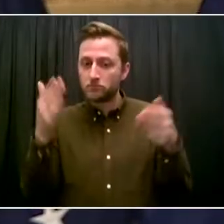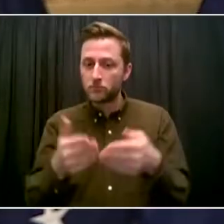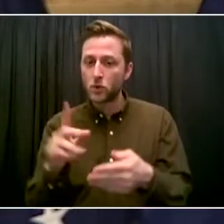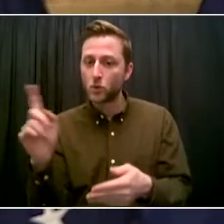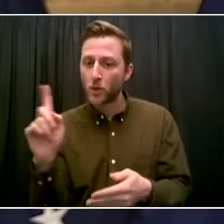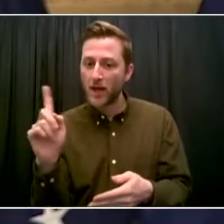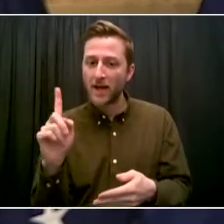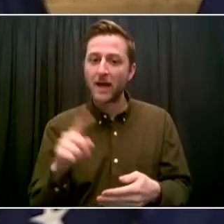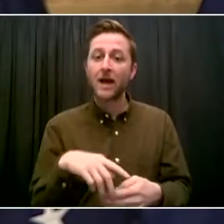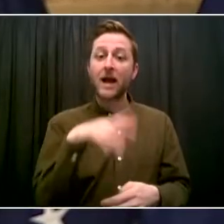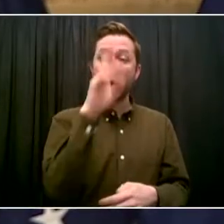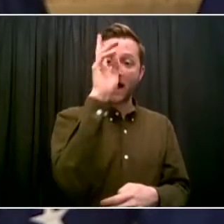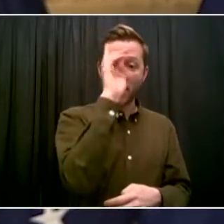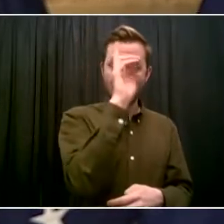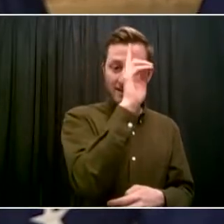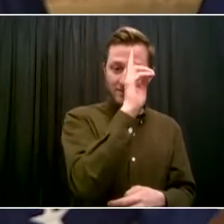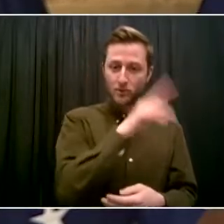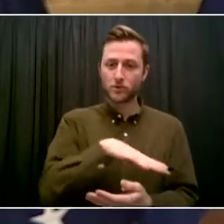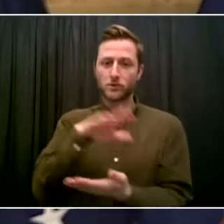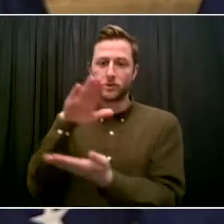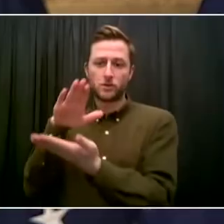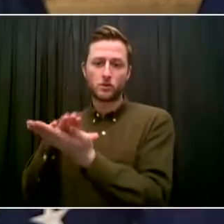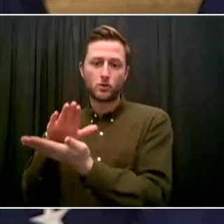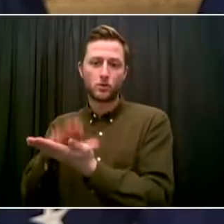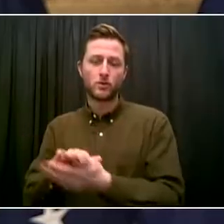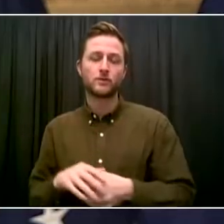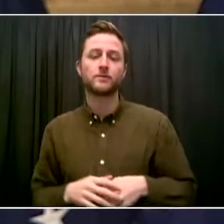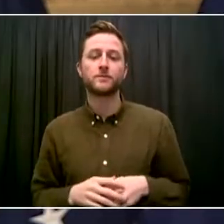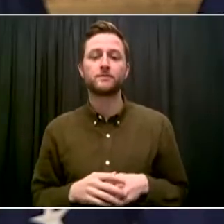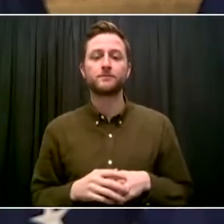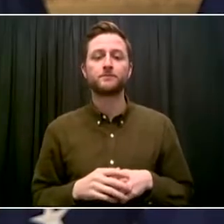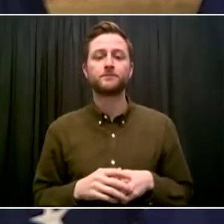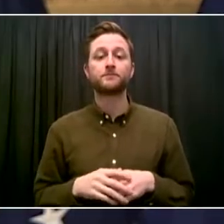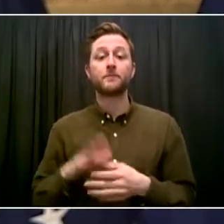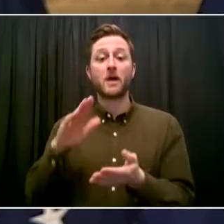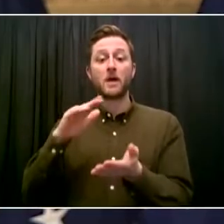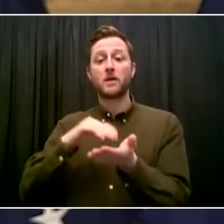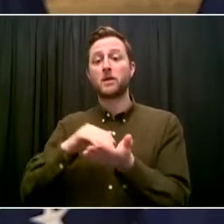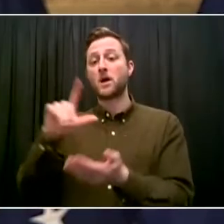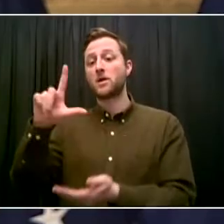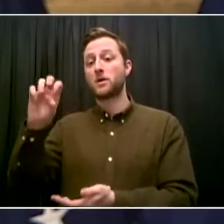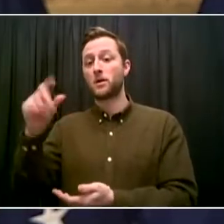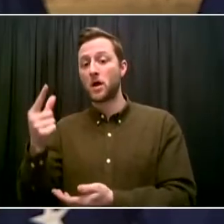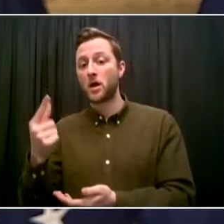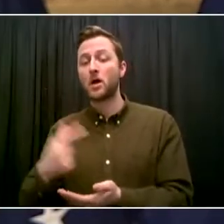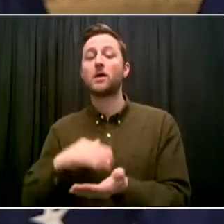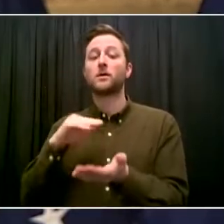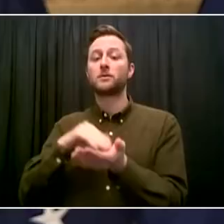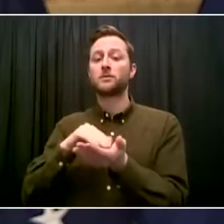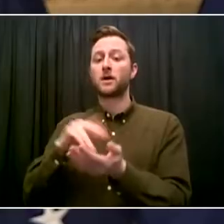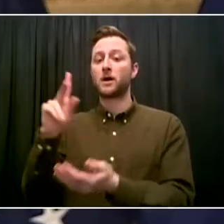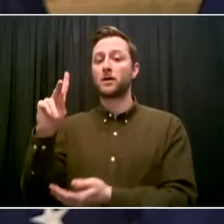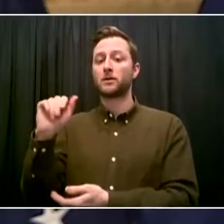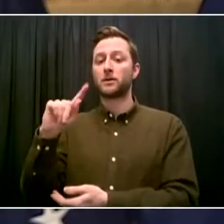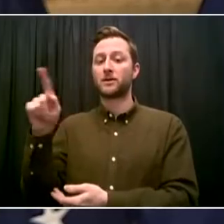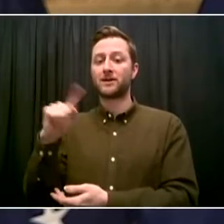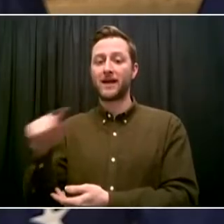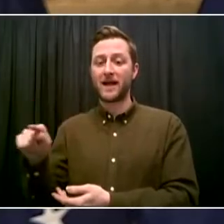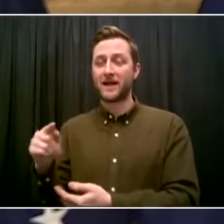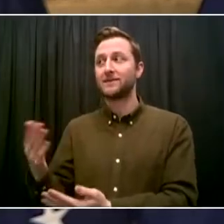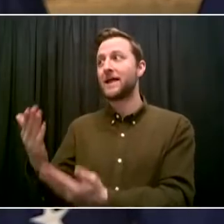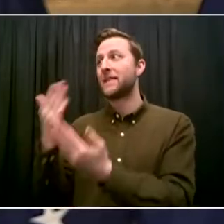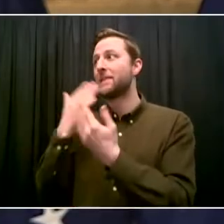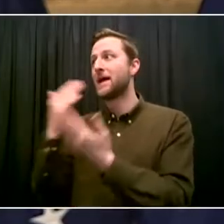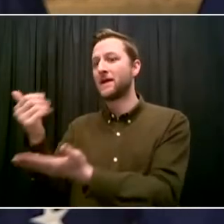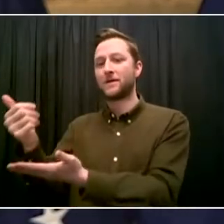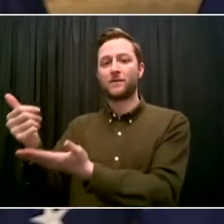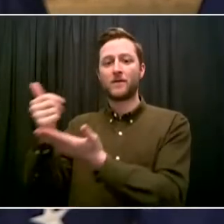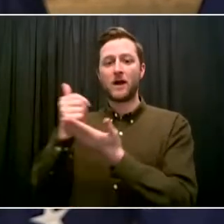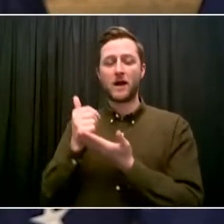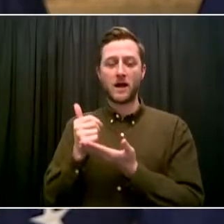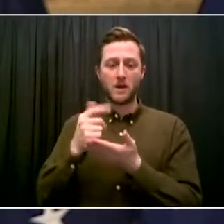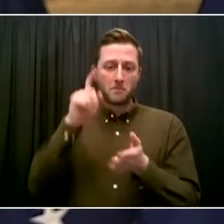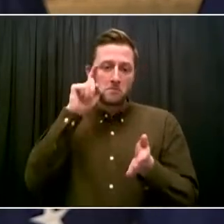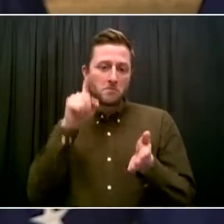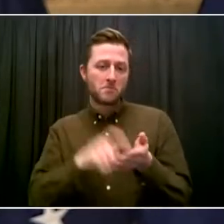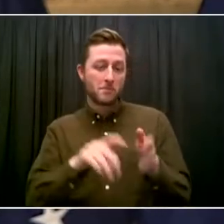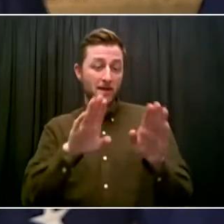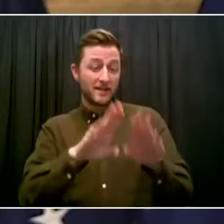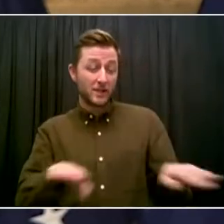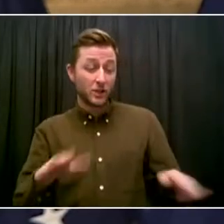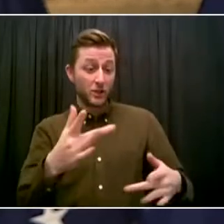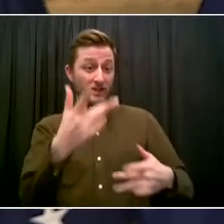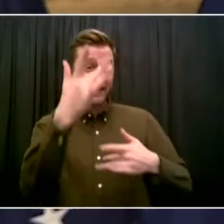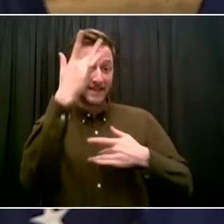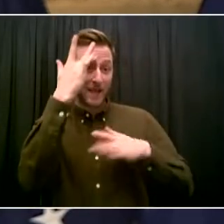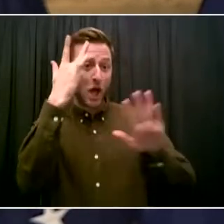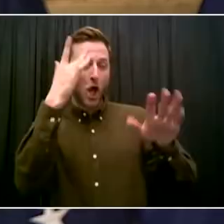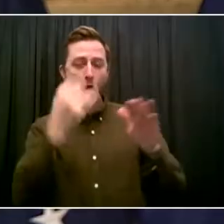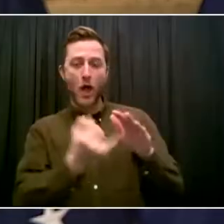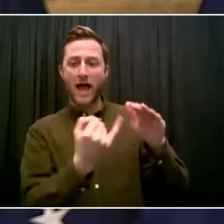HOSPITALS AND SCHOOLS. MASSIVELY